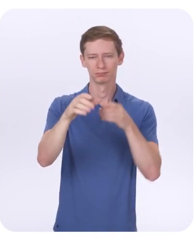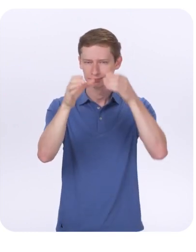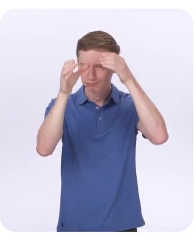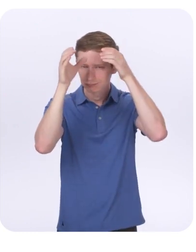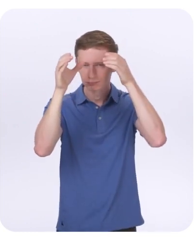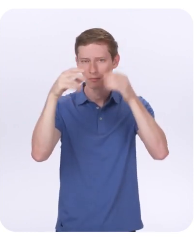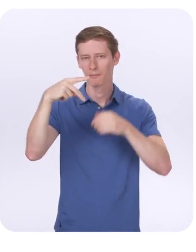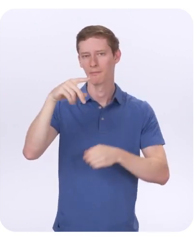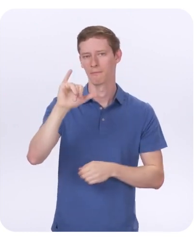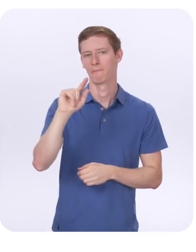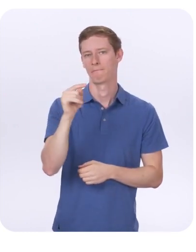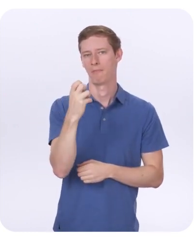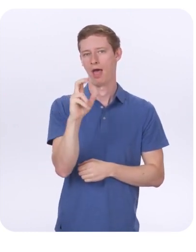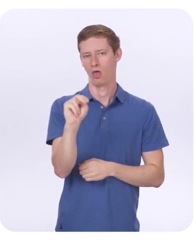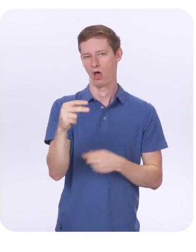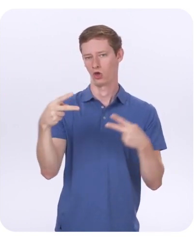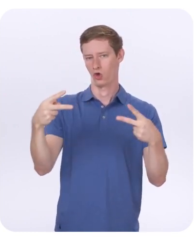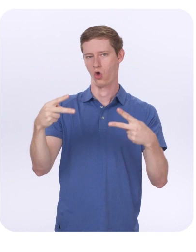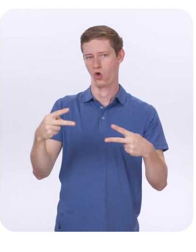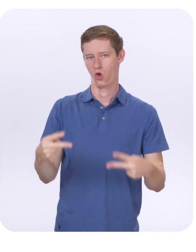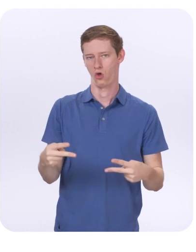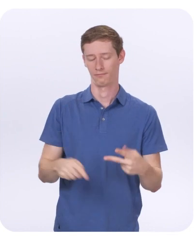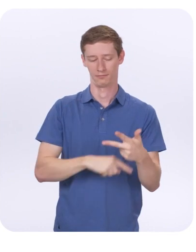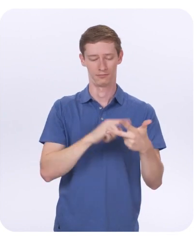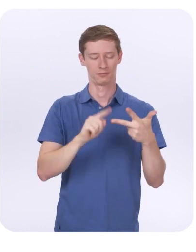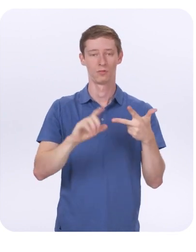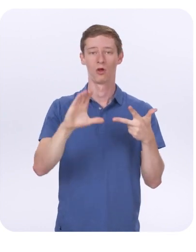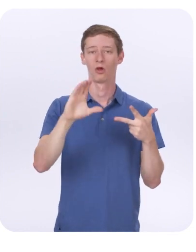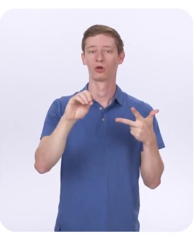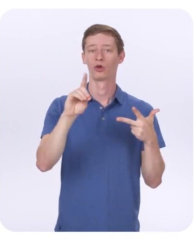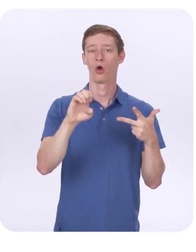It can follow instructions like ChatGPT and Llama 2 Chat can.